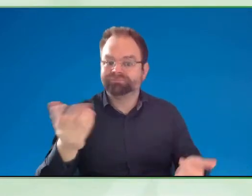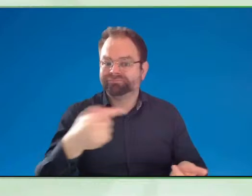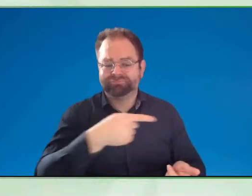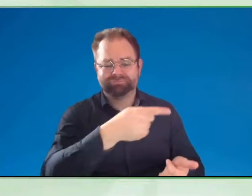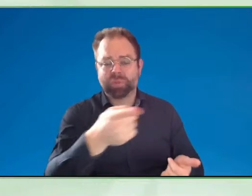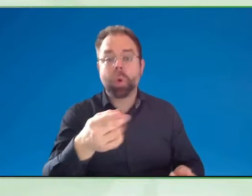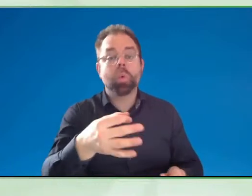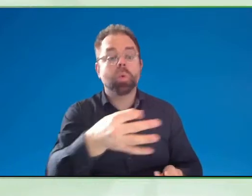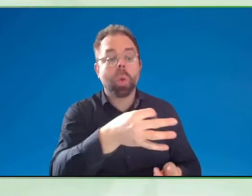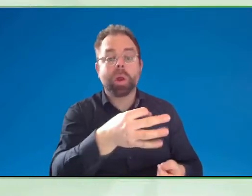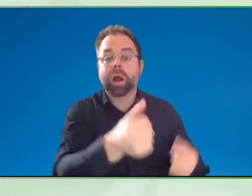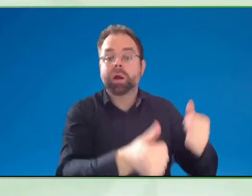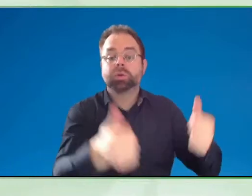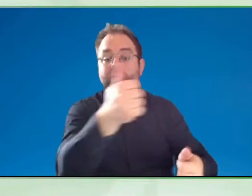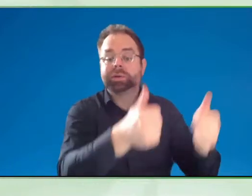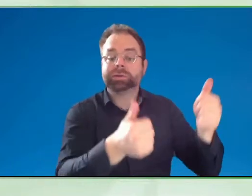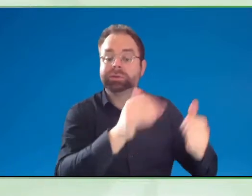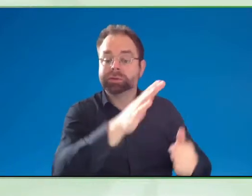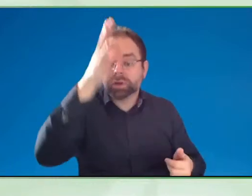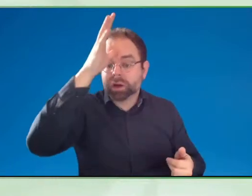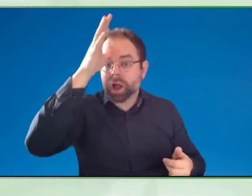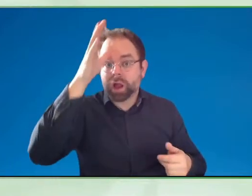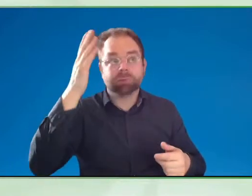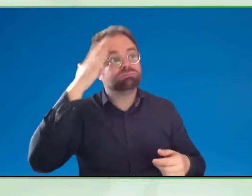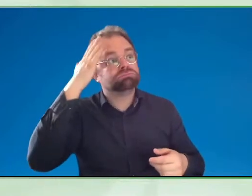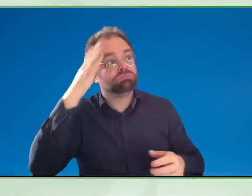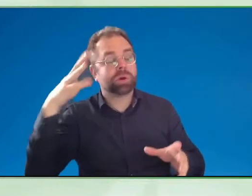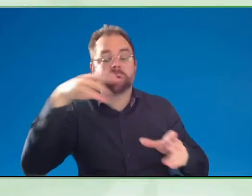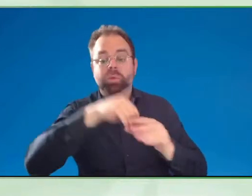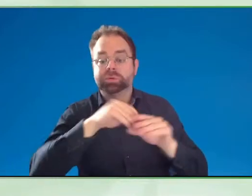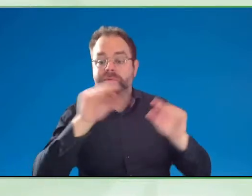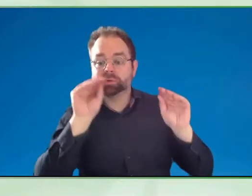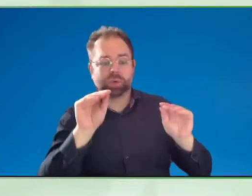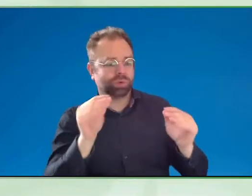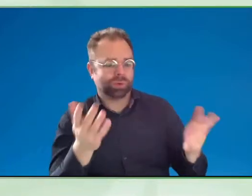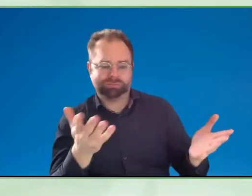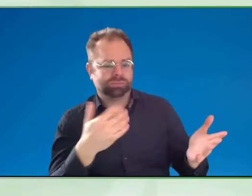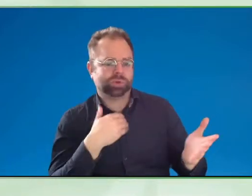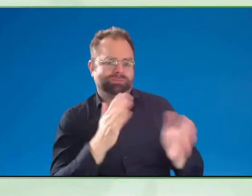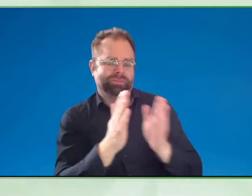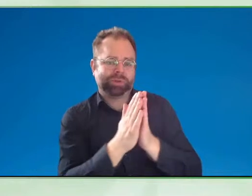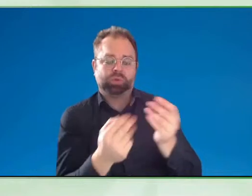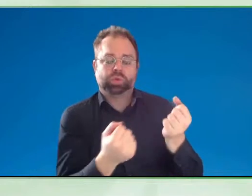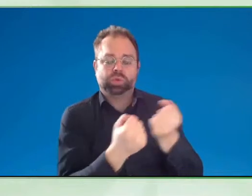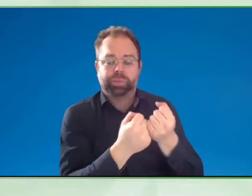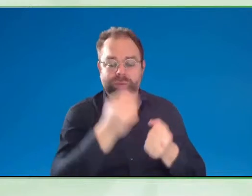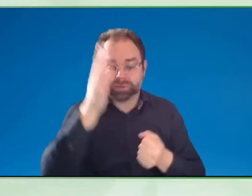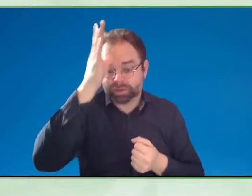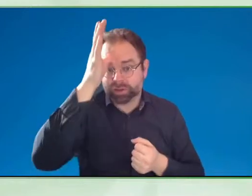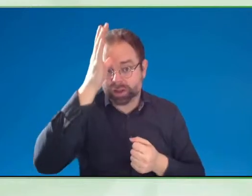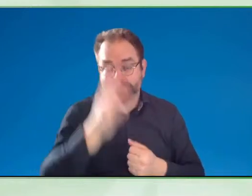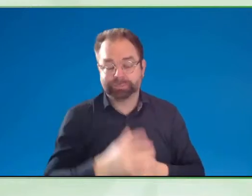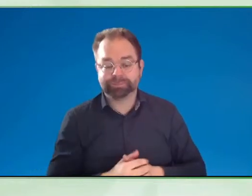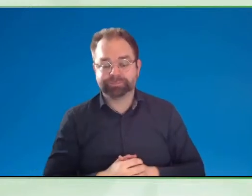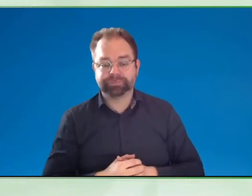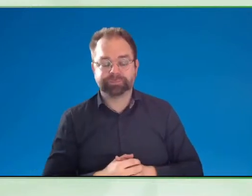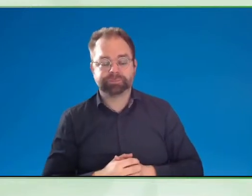Whatever we can help you with here, that is what we're here for and I hope to see you